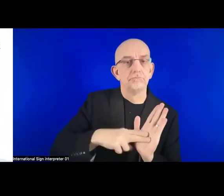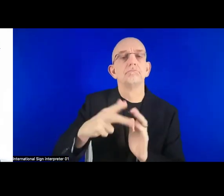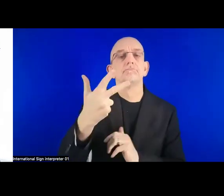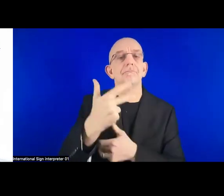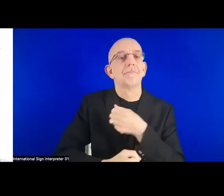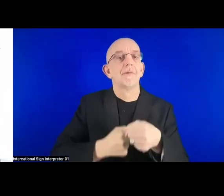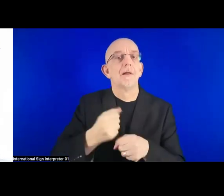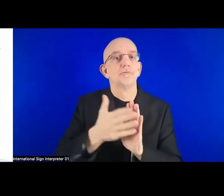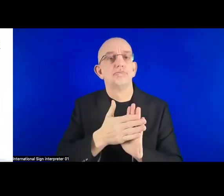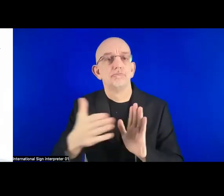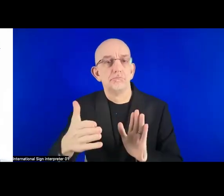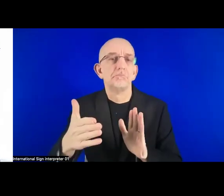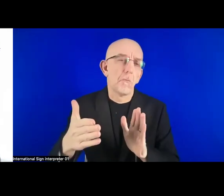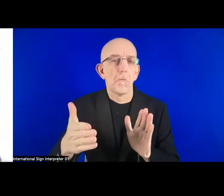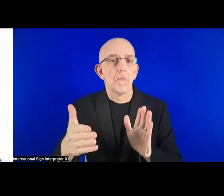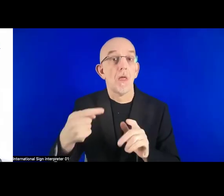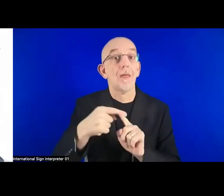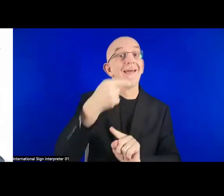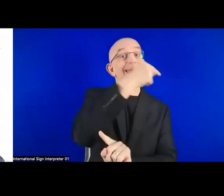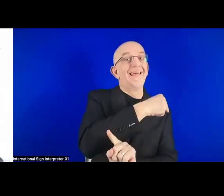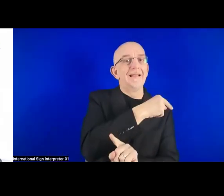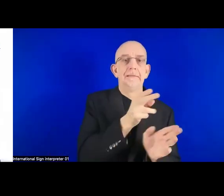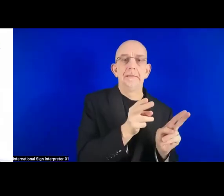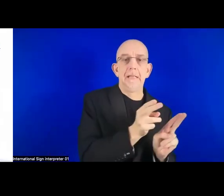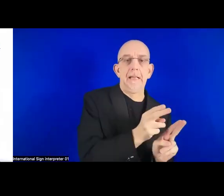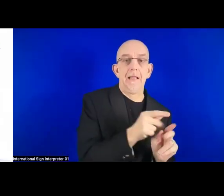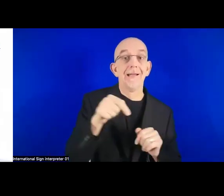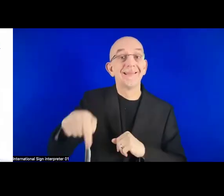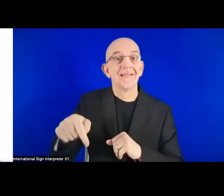as I mentioned the existing secondment organisations that we have already, but if a